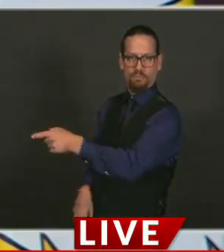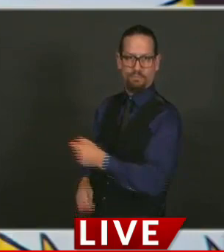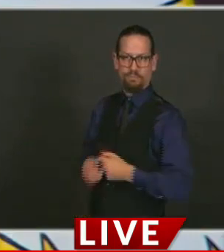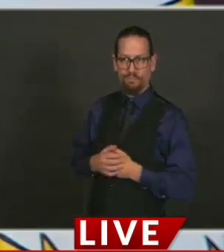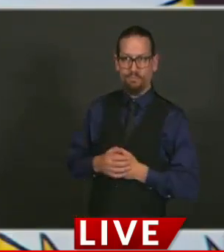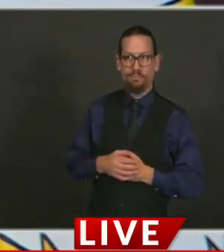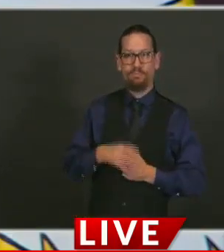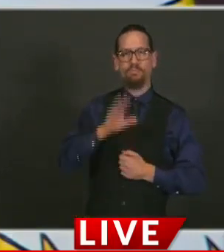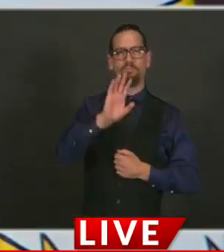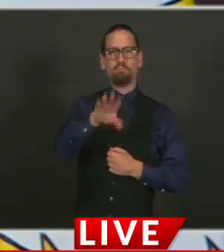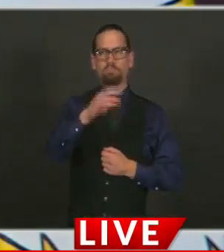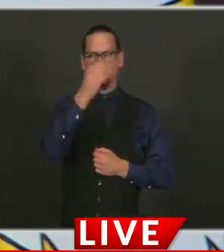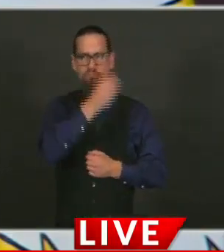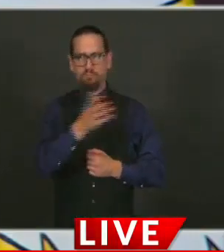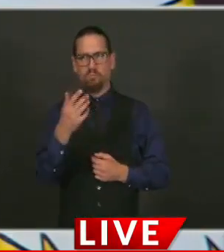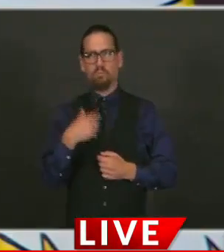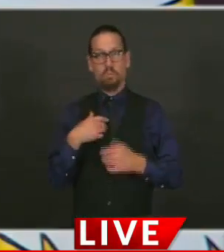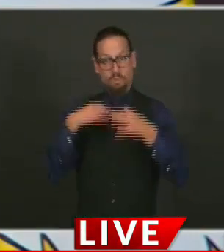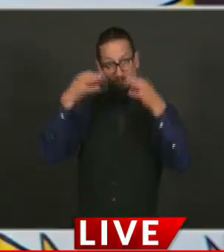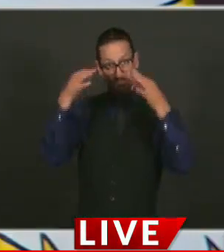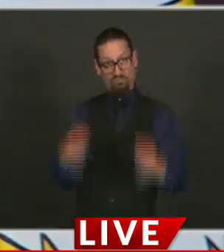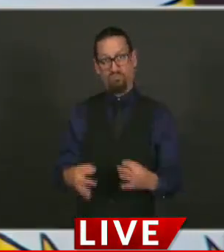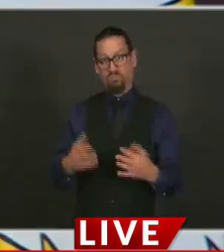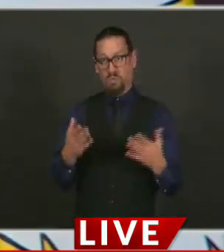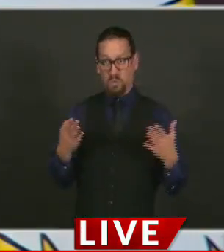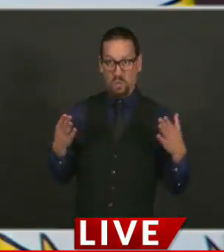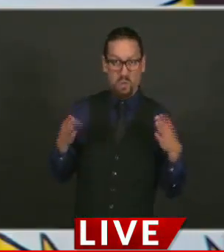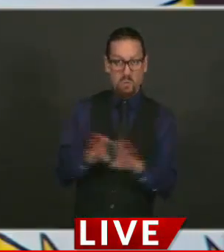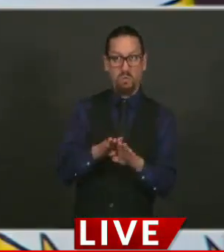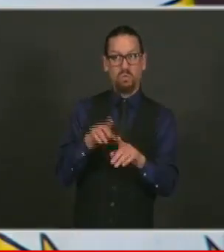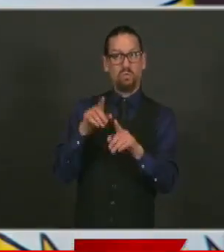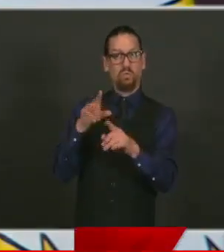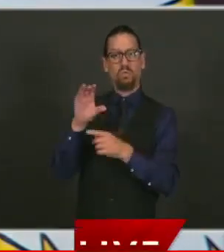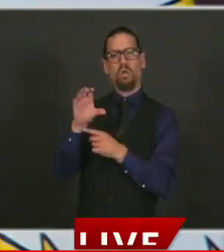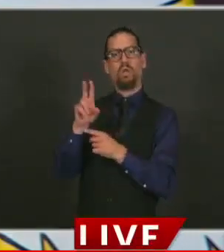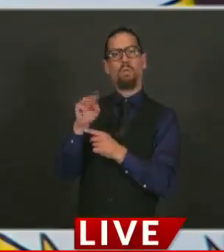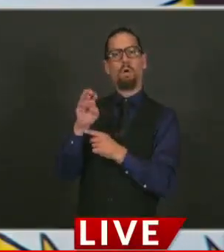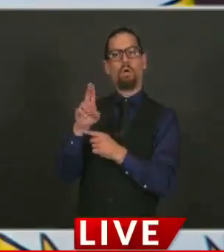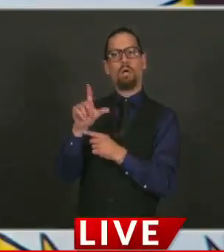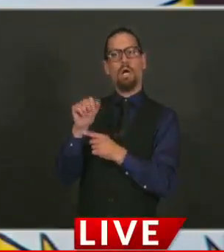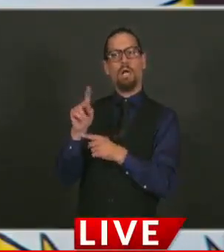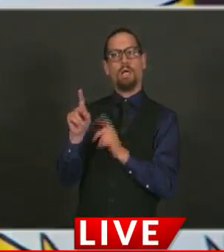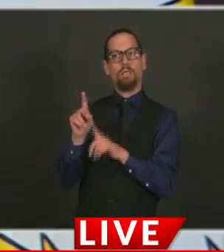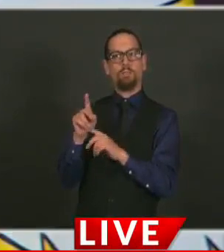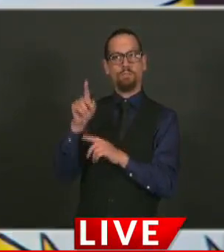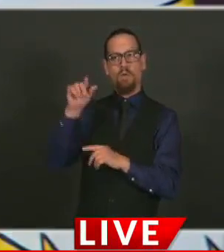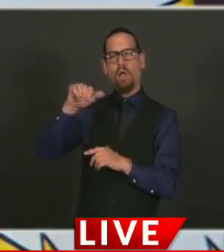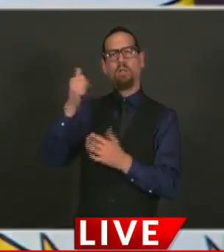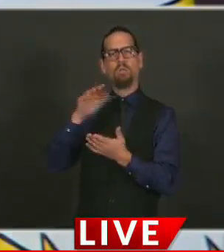ASK THE SUPERINTENDENT. THE DECISION TO